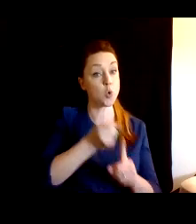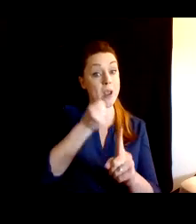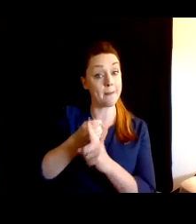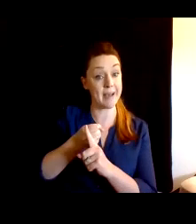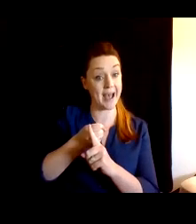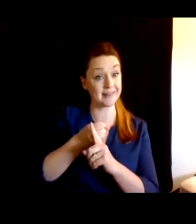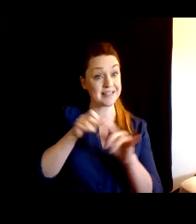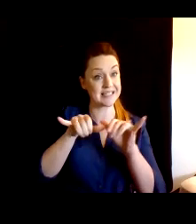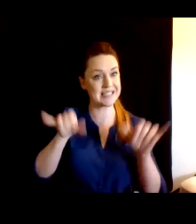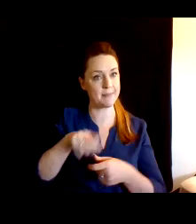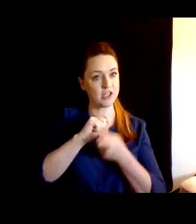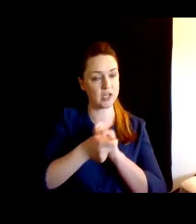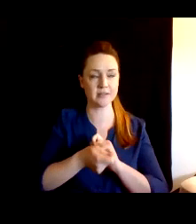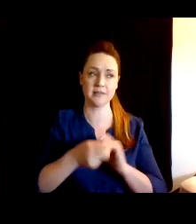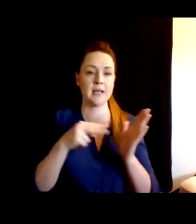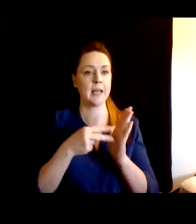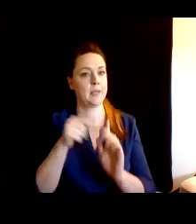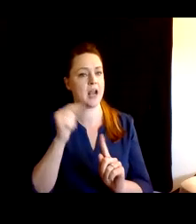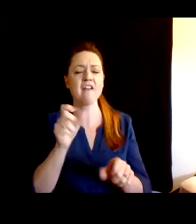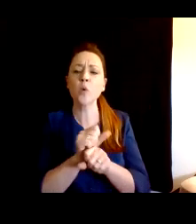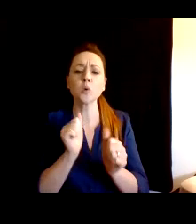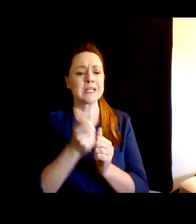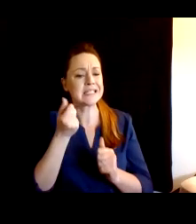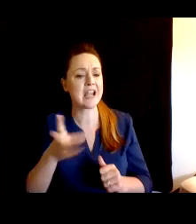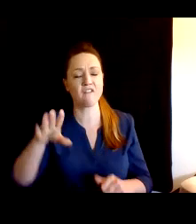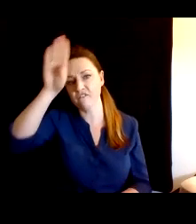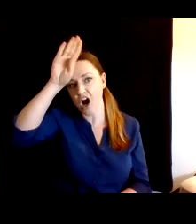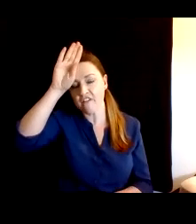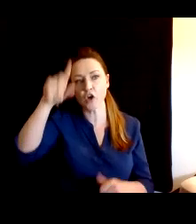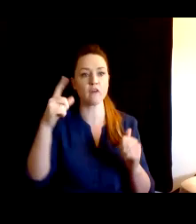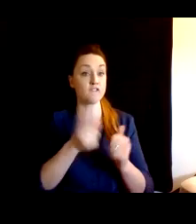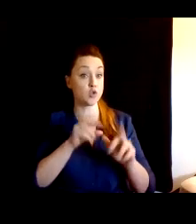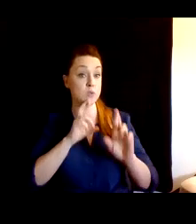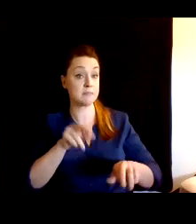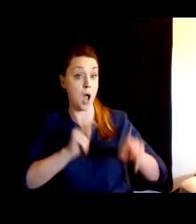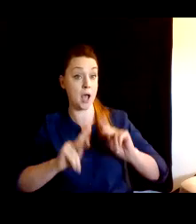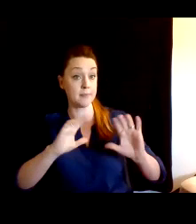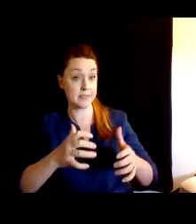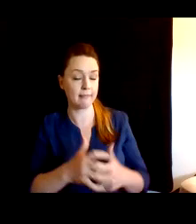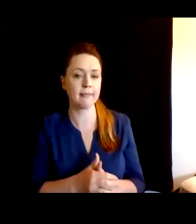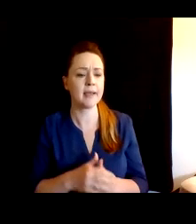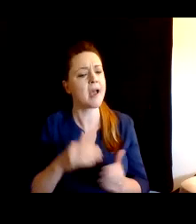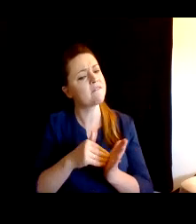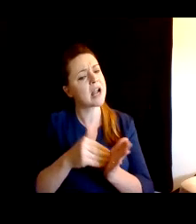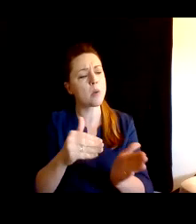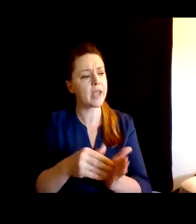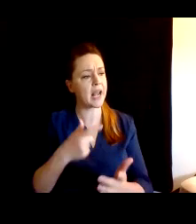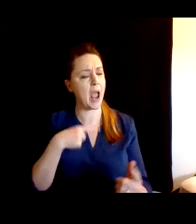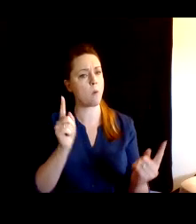and I've worked with several firefighters and first responders and every now and again, I'll come across someone who'll whisper in my ear,